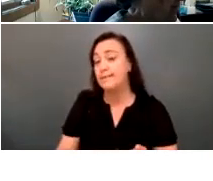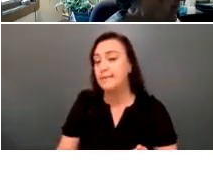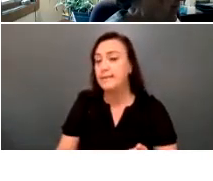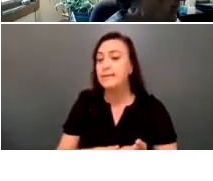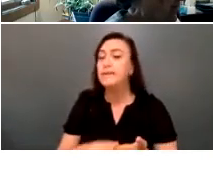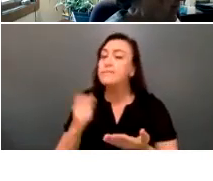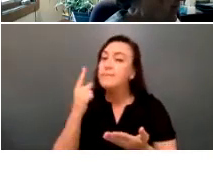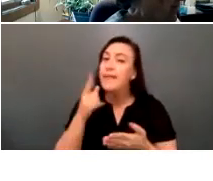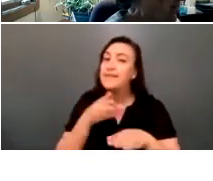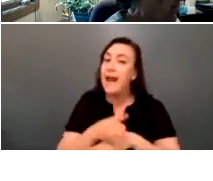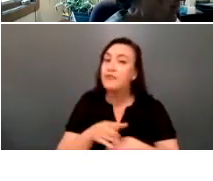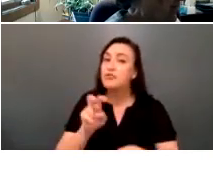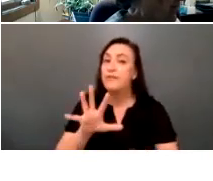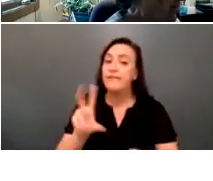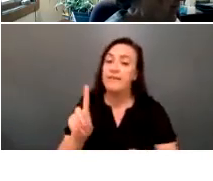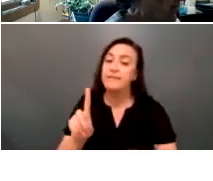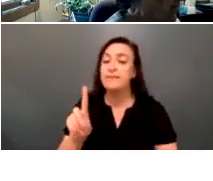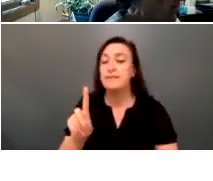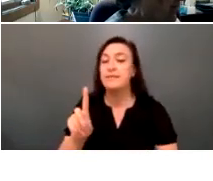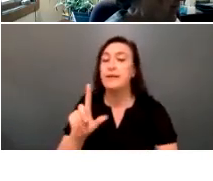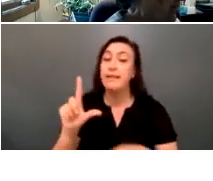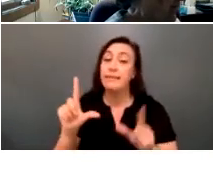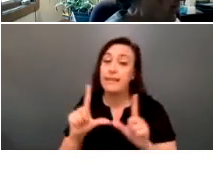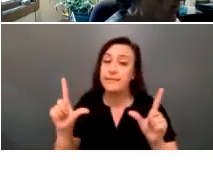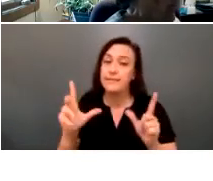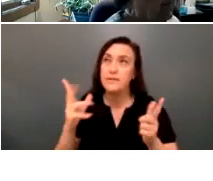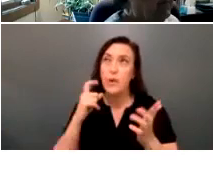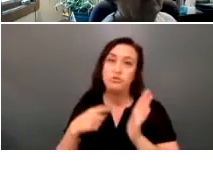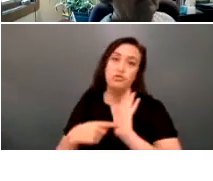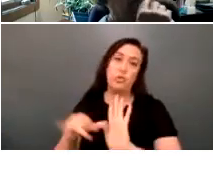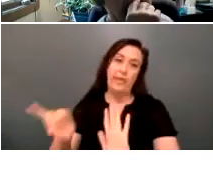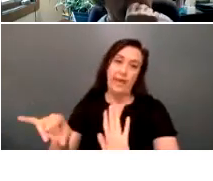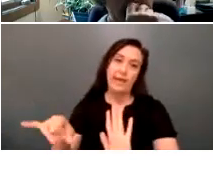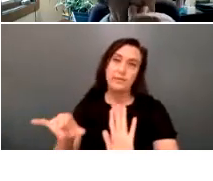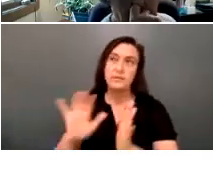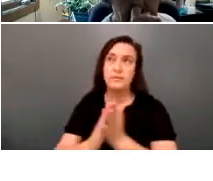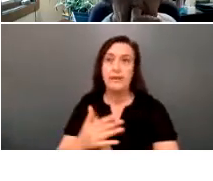the license, 'cause you'll want to show that you have that 245D license to be eligible to.